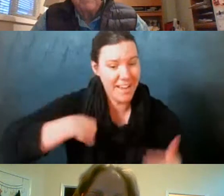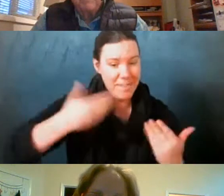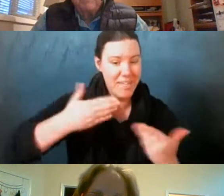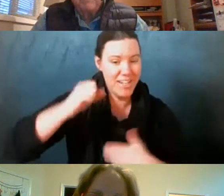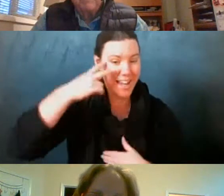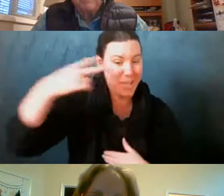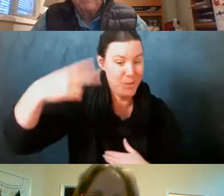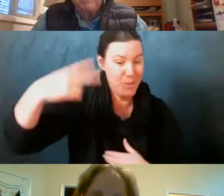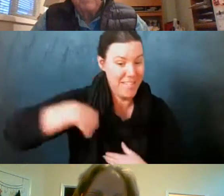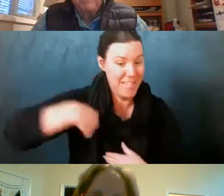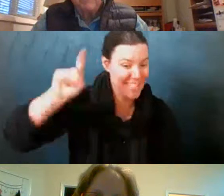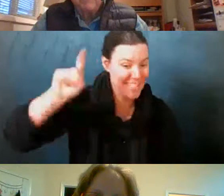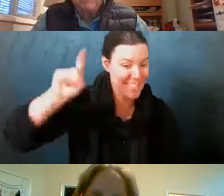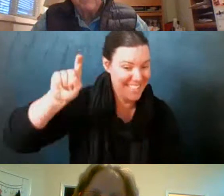Hi, I'm here. Yeah. Can you see me?